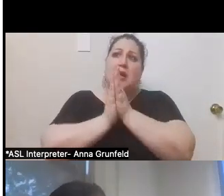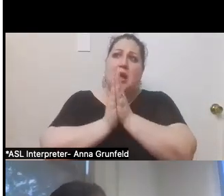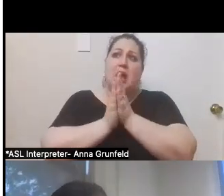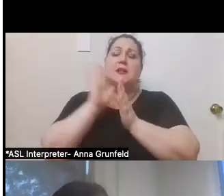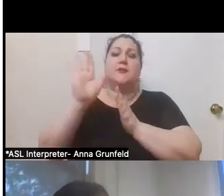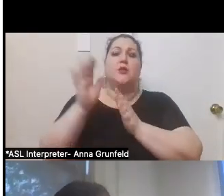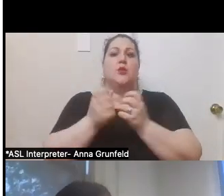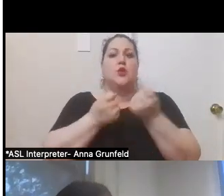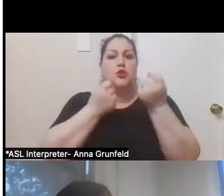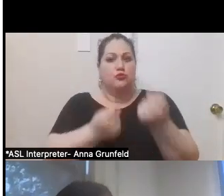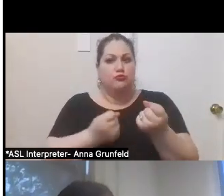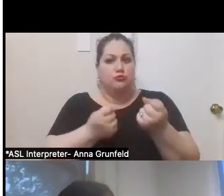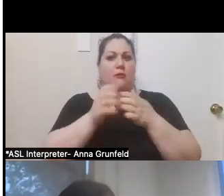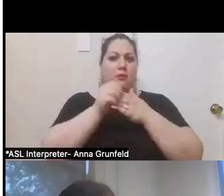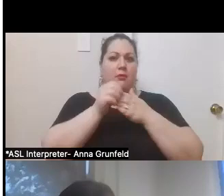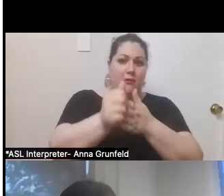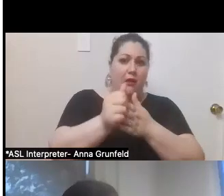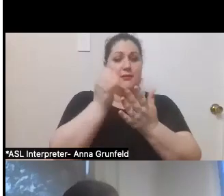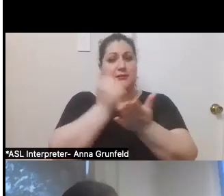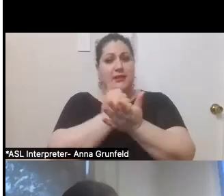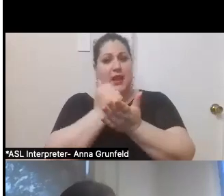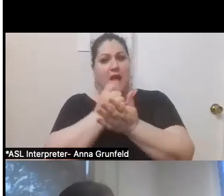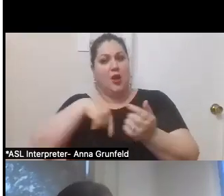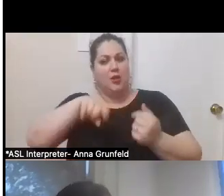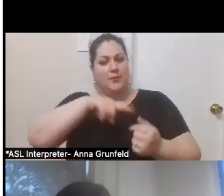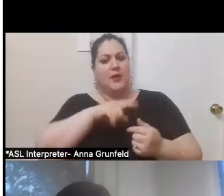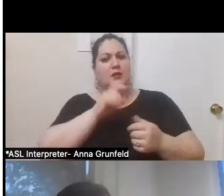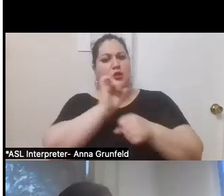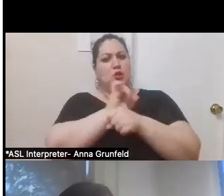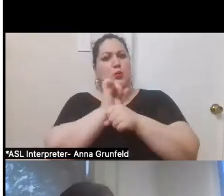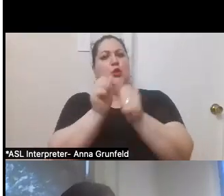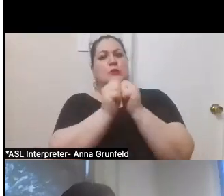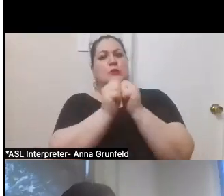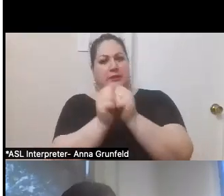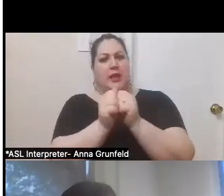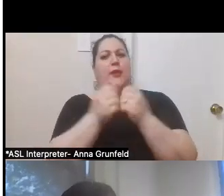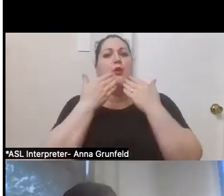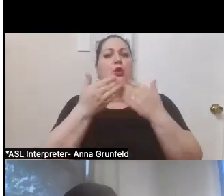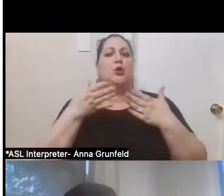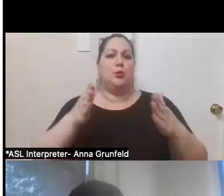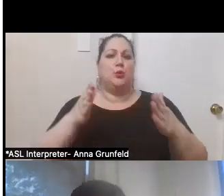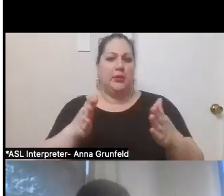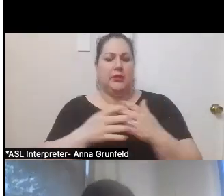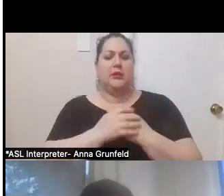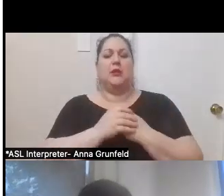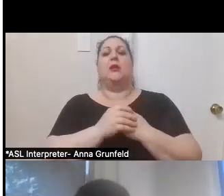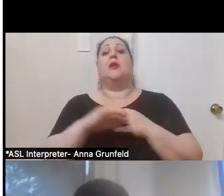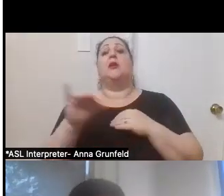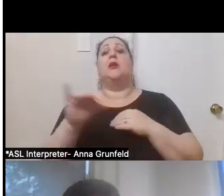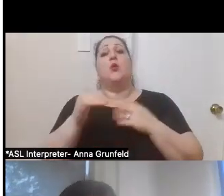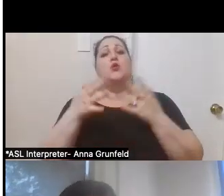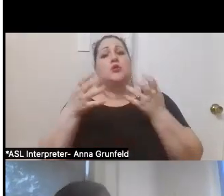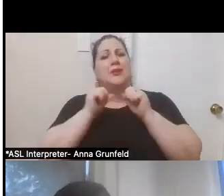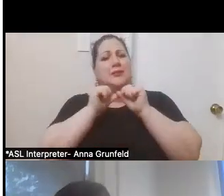help us to work together in a good way and also to continue to listen to the stories